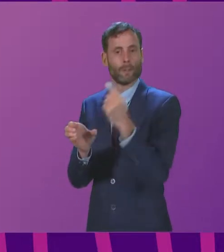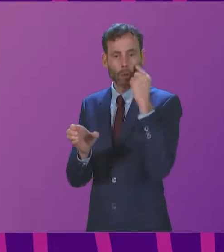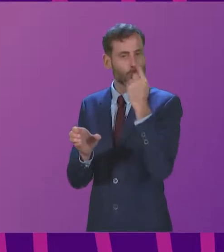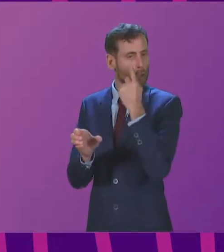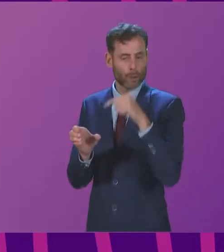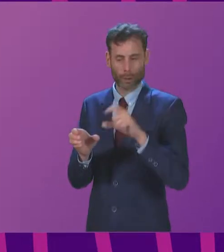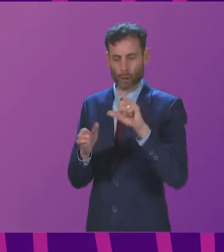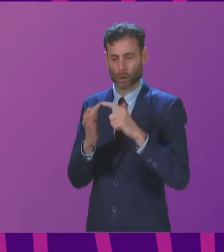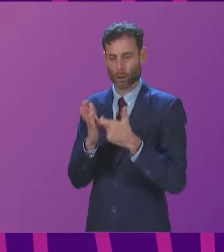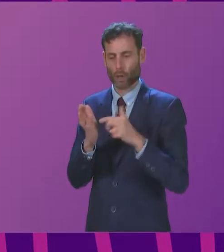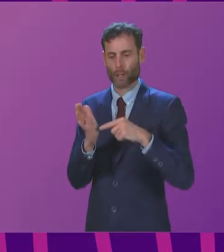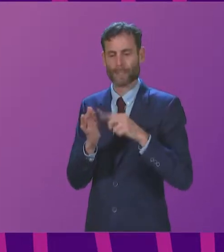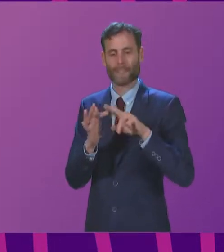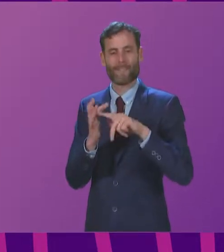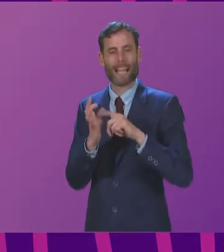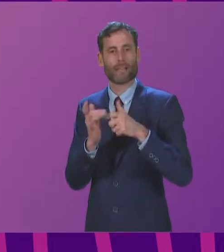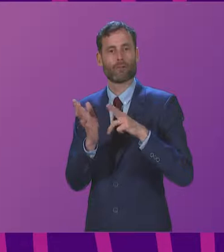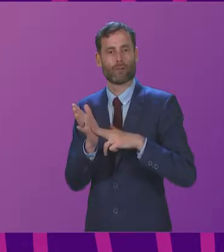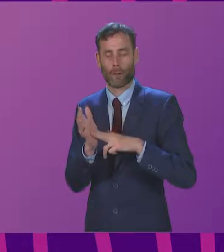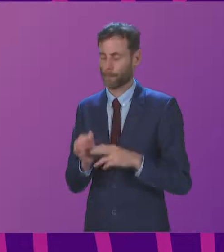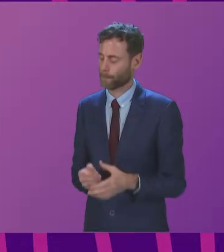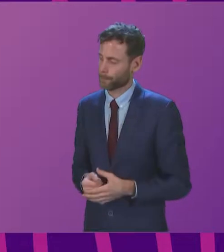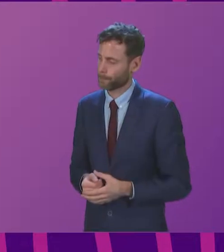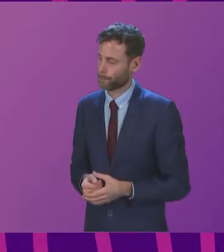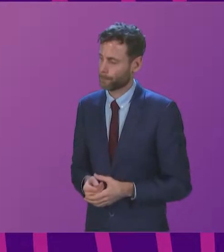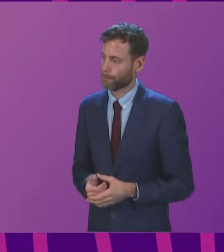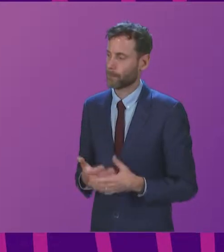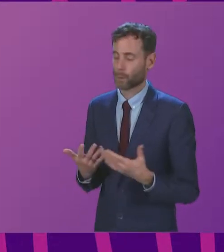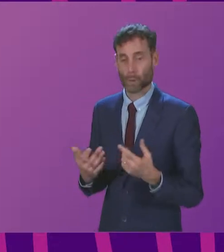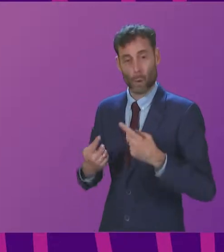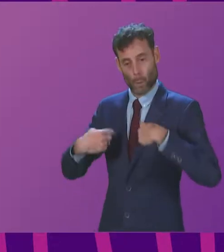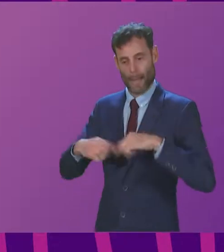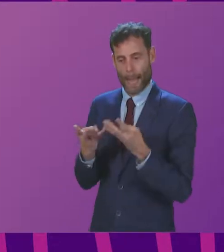out the decisions that we reached and the rationale for them. For context, it is worth